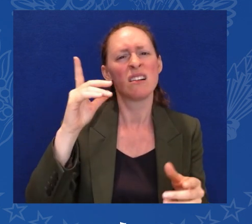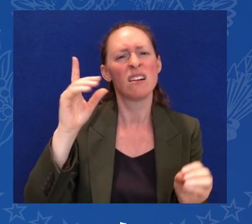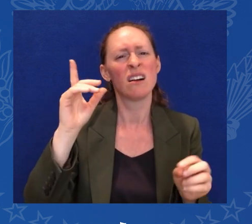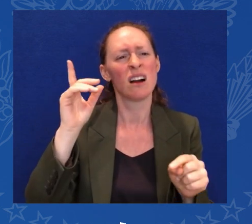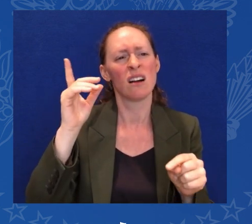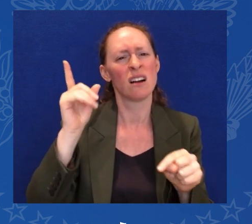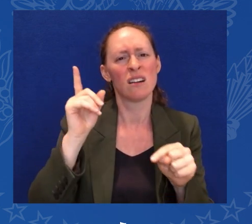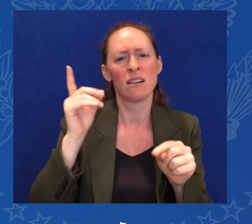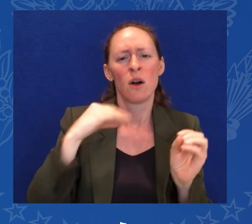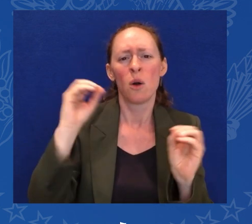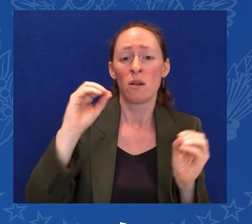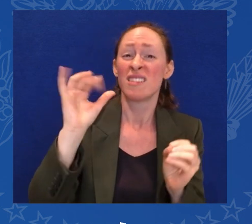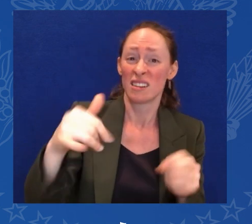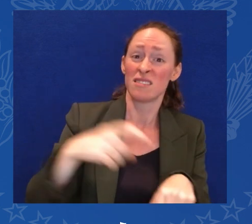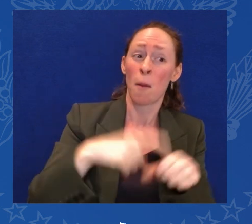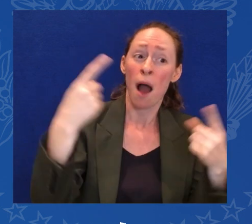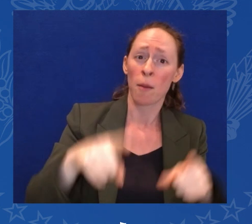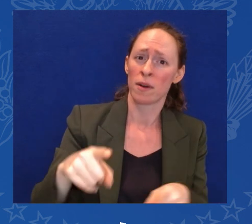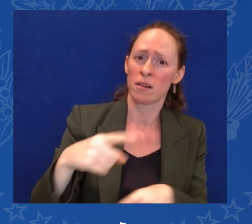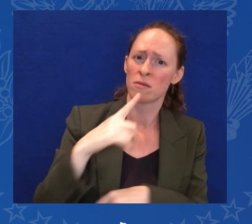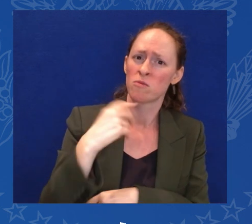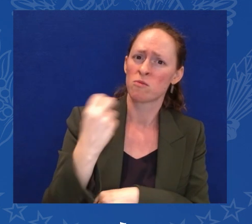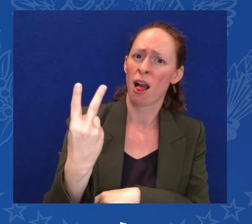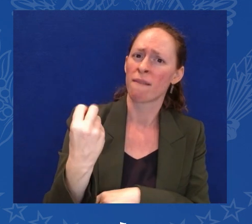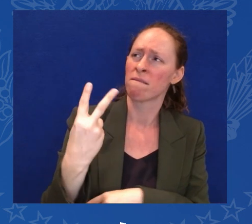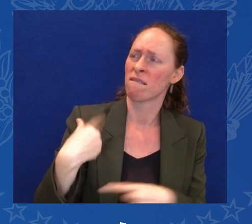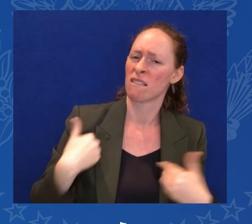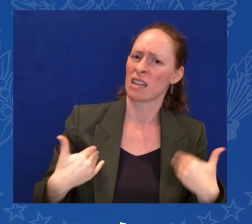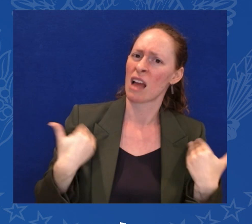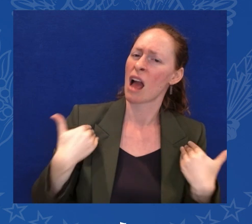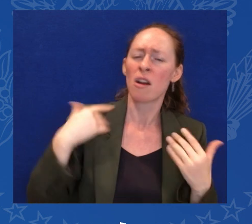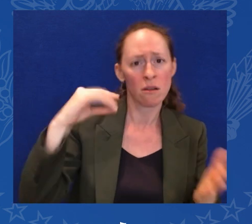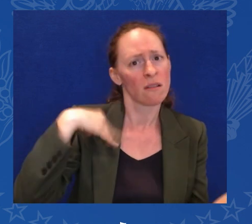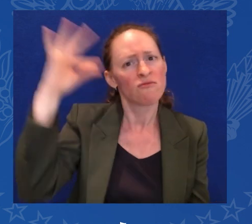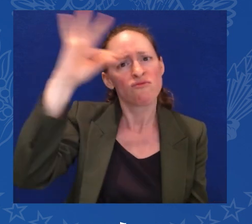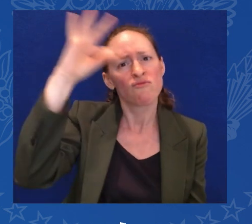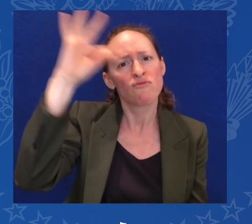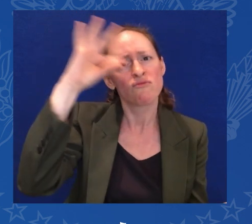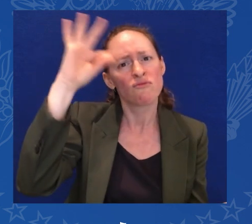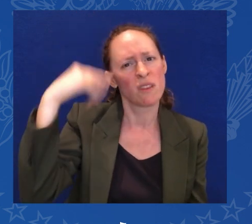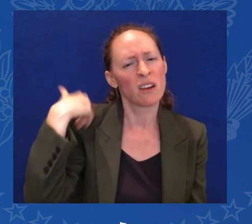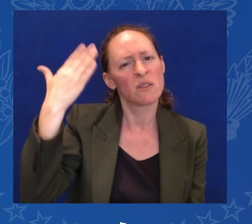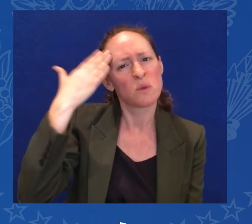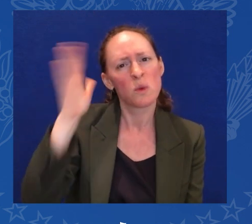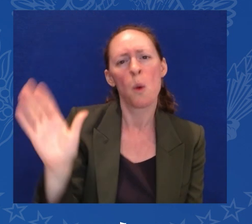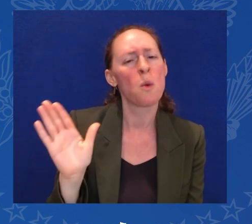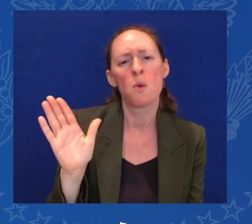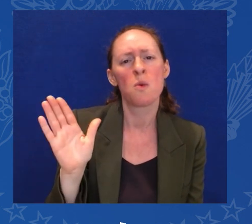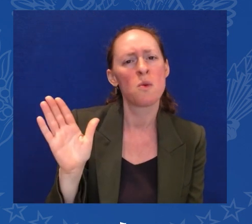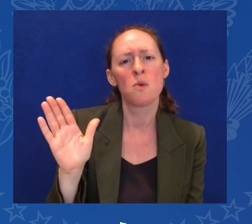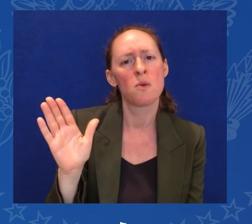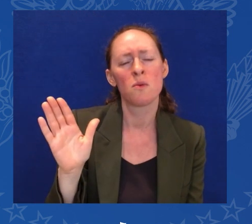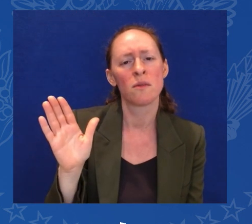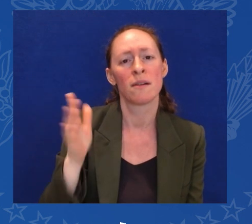you know, I know no matter how much time has passed -- how many birthdays, how many events, how many anniversaries --